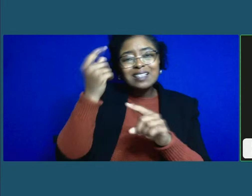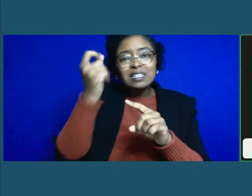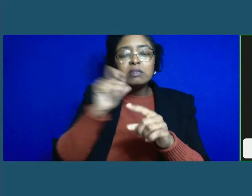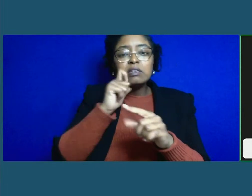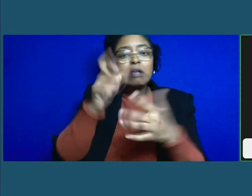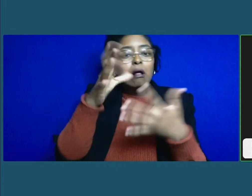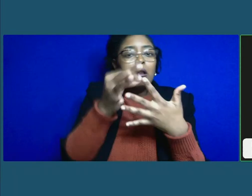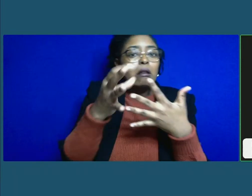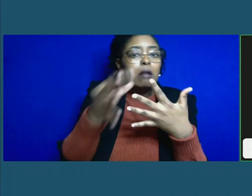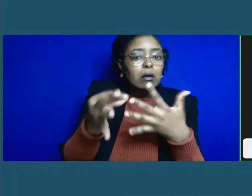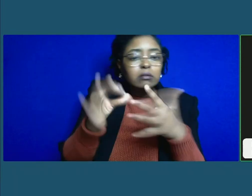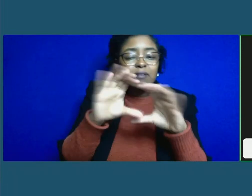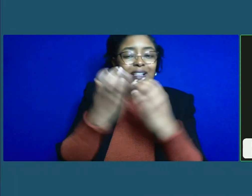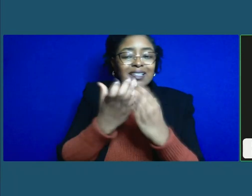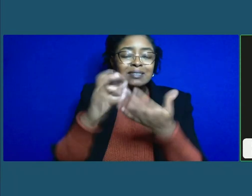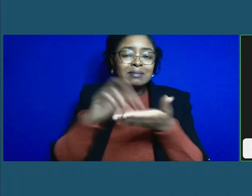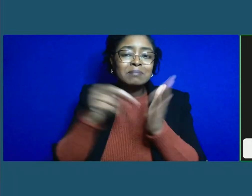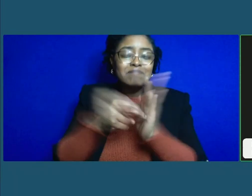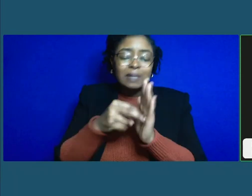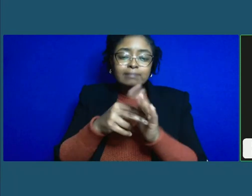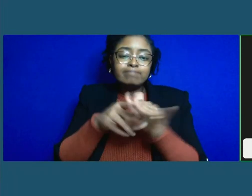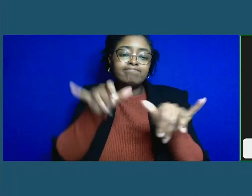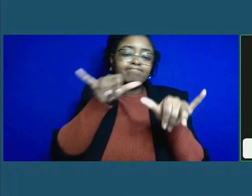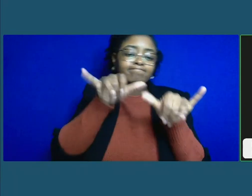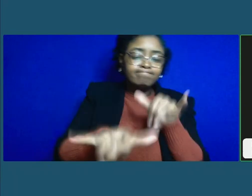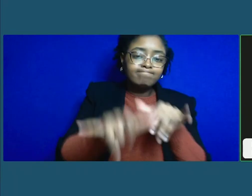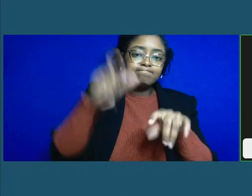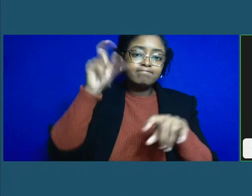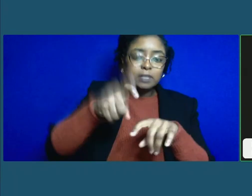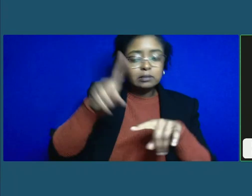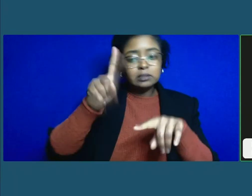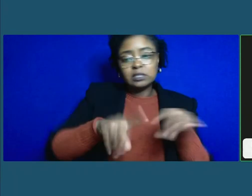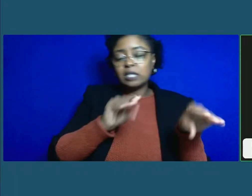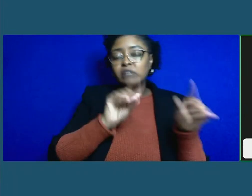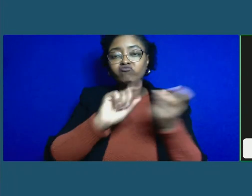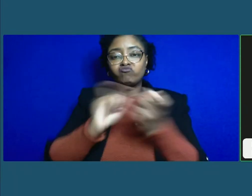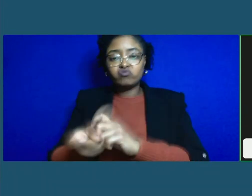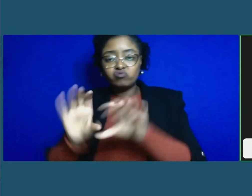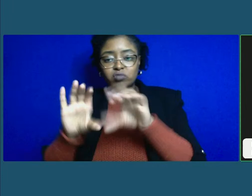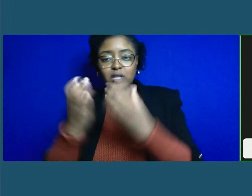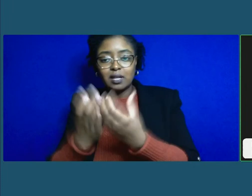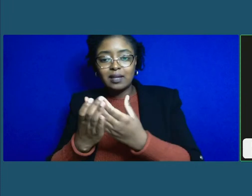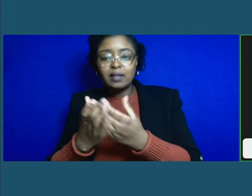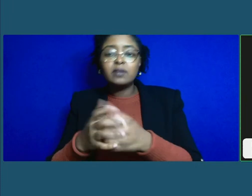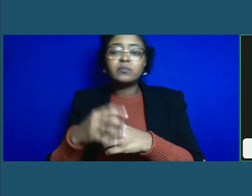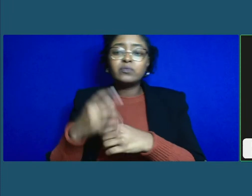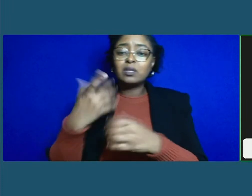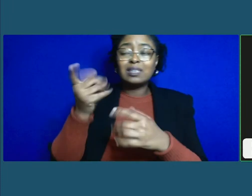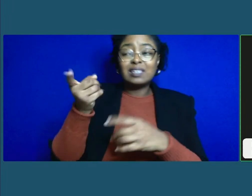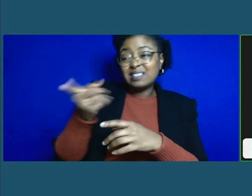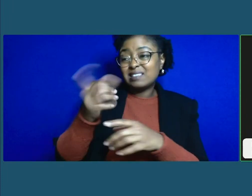moved. But since it was not an elective class, he cannot move. We believe all the effort we